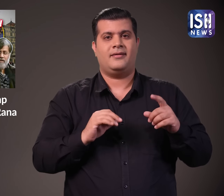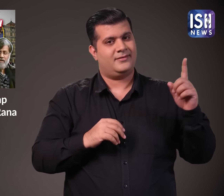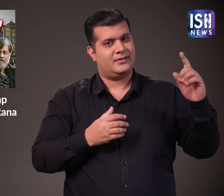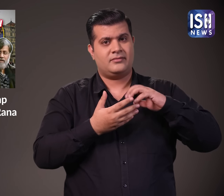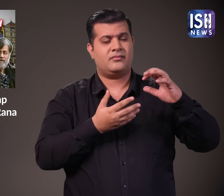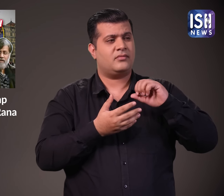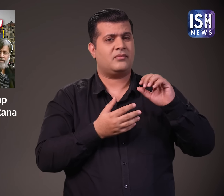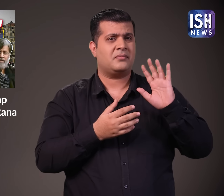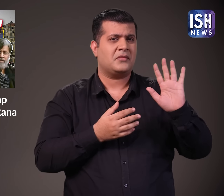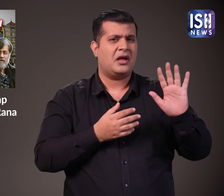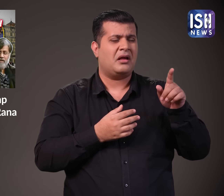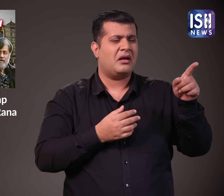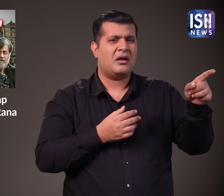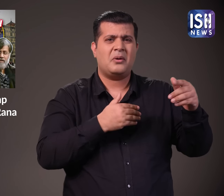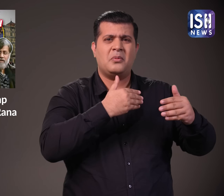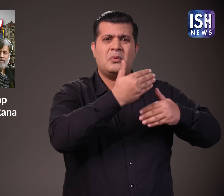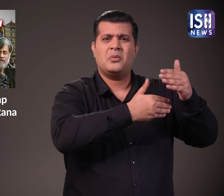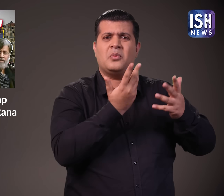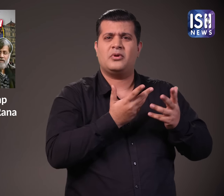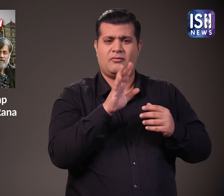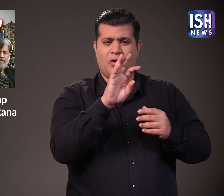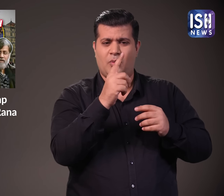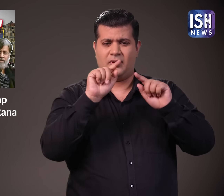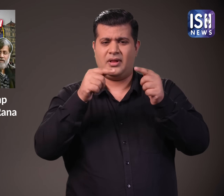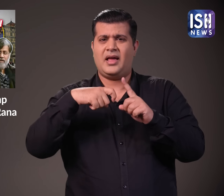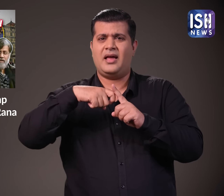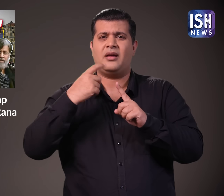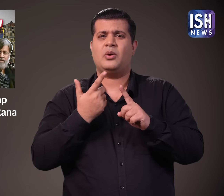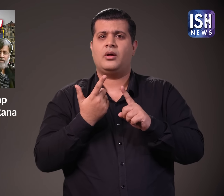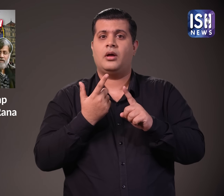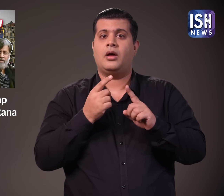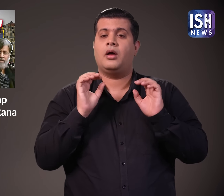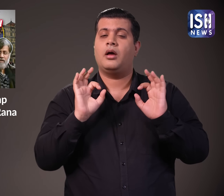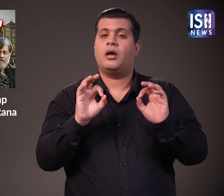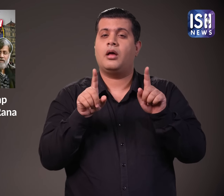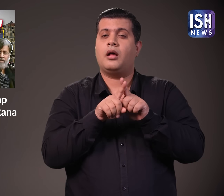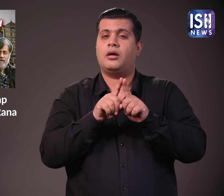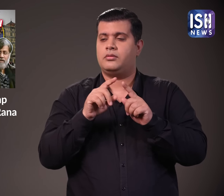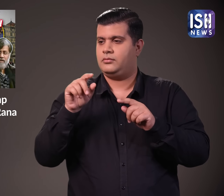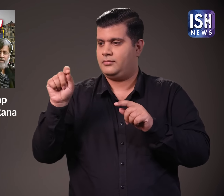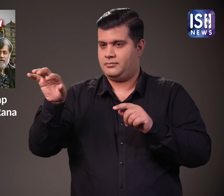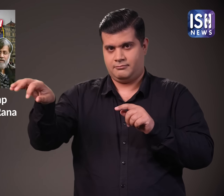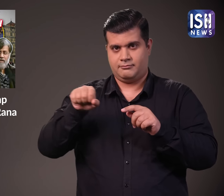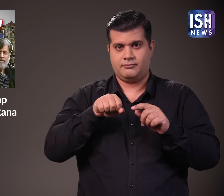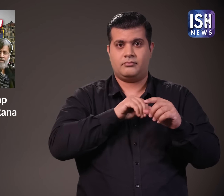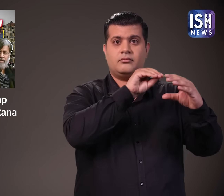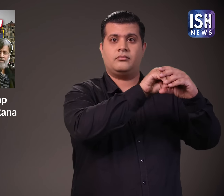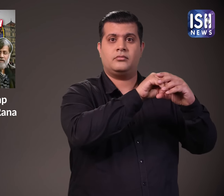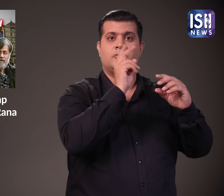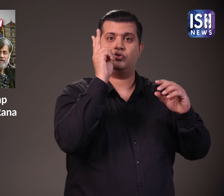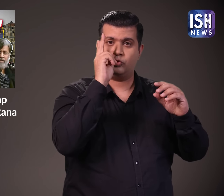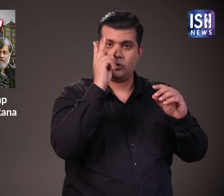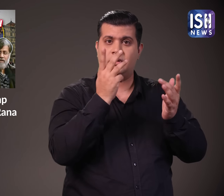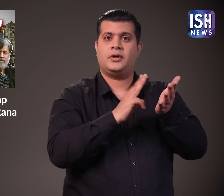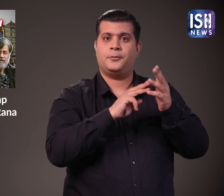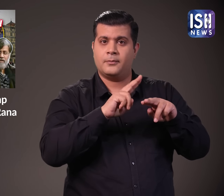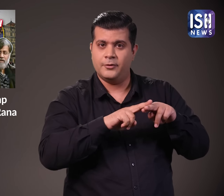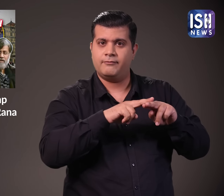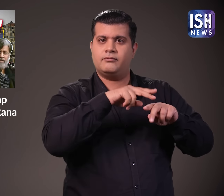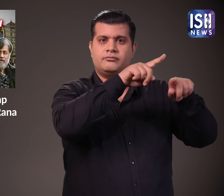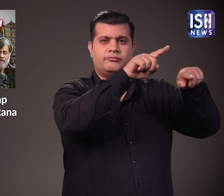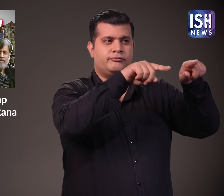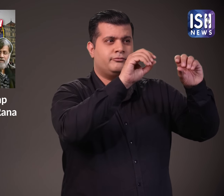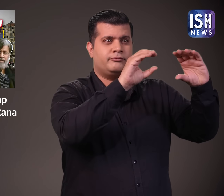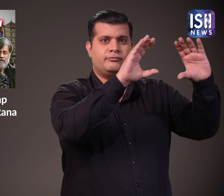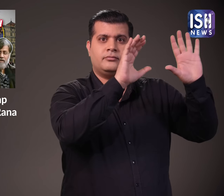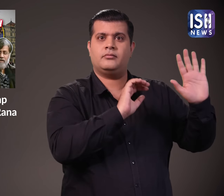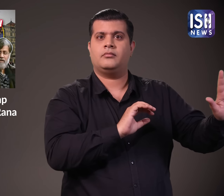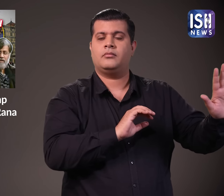The money in 401(K) is not simply saved. It is used to invest in stocks and mutual funds, allowing it to grow over time.